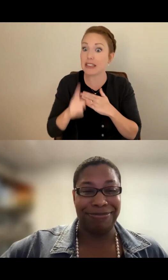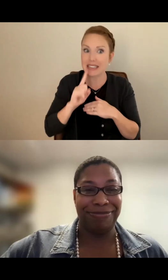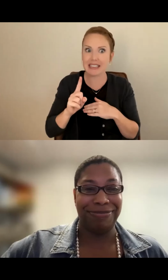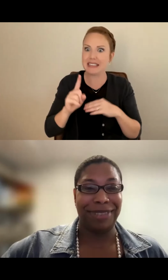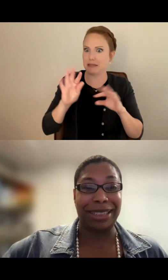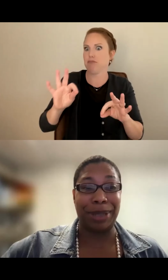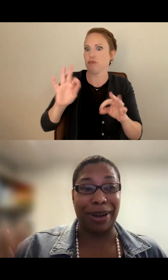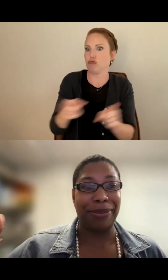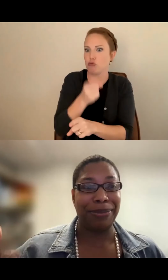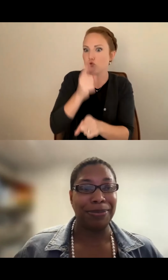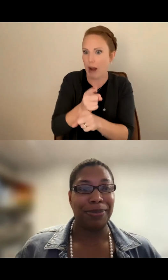As we know.